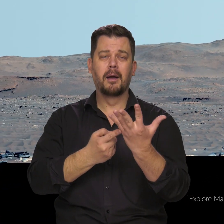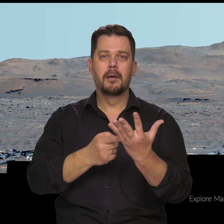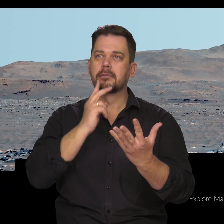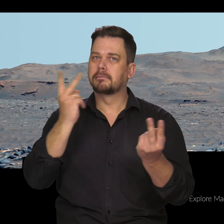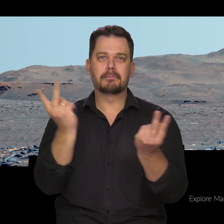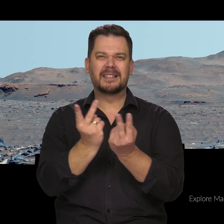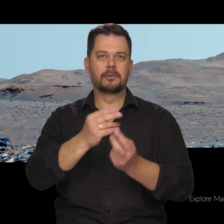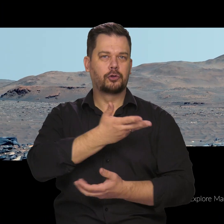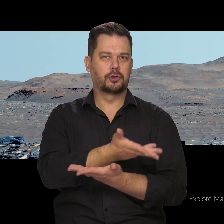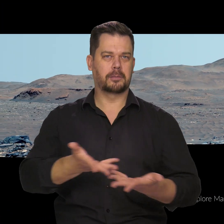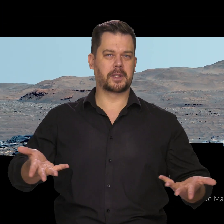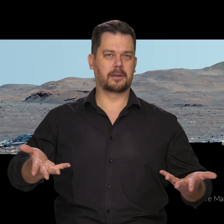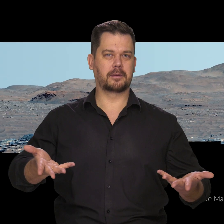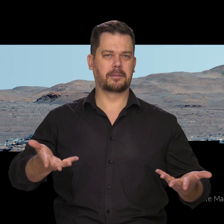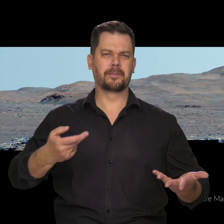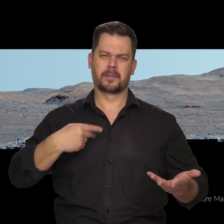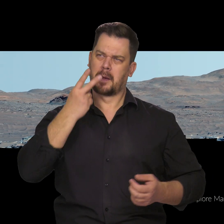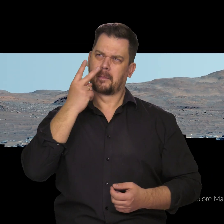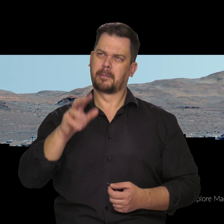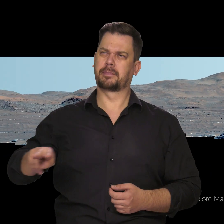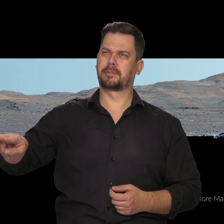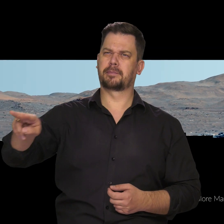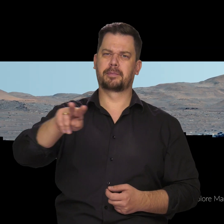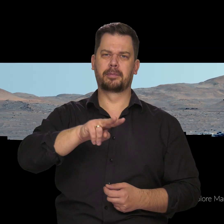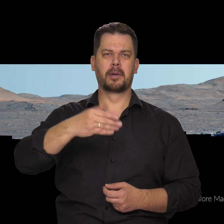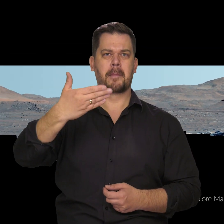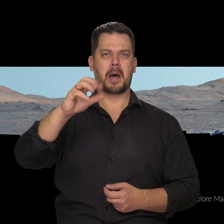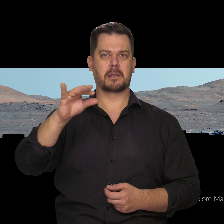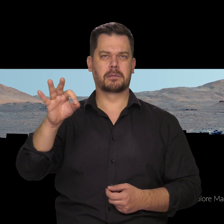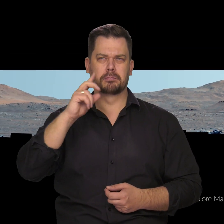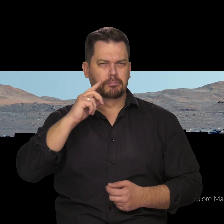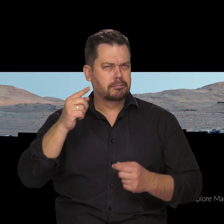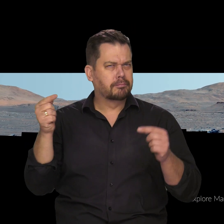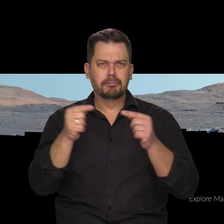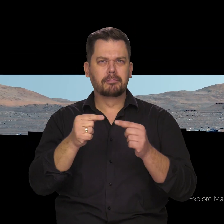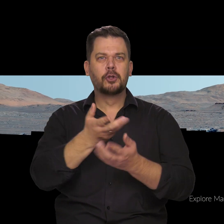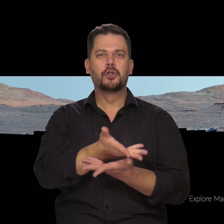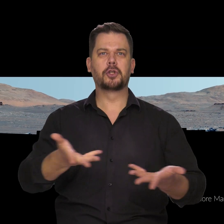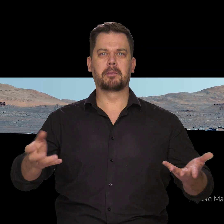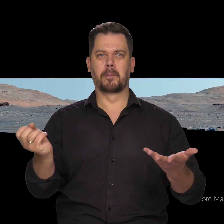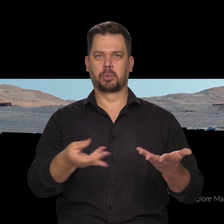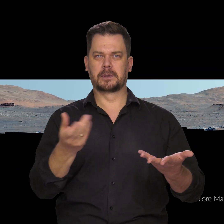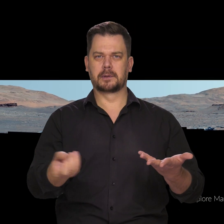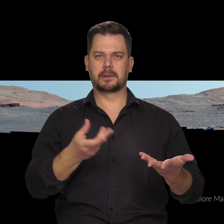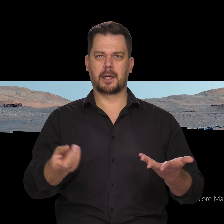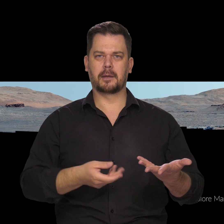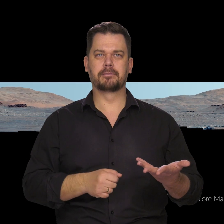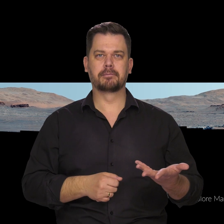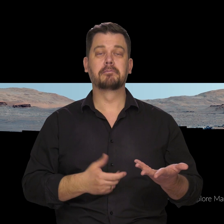in many ways, it resembles Earth. Looking at pictures of Mars, it's very easy to mistake them for photos of Earth's deserts.